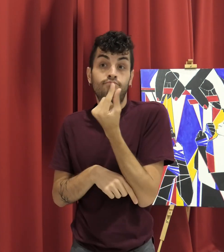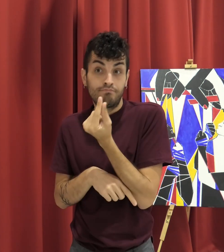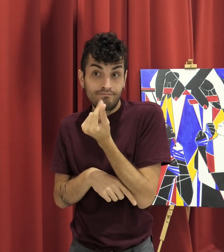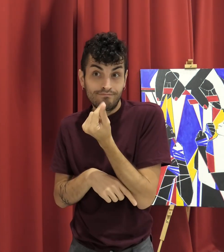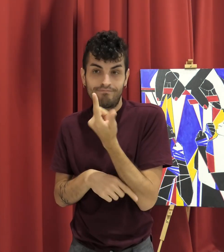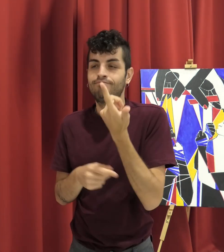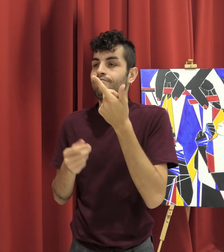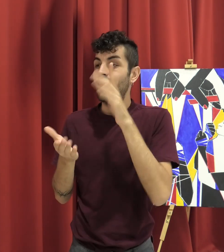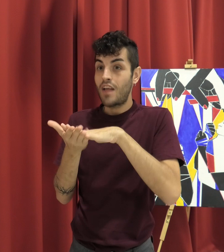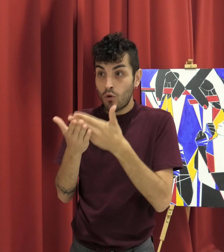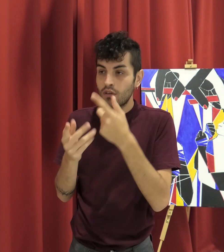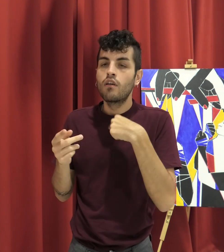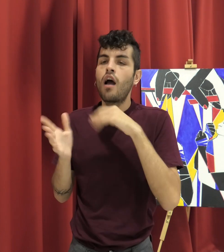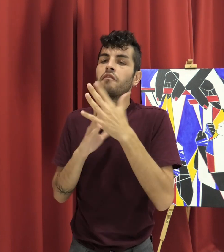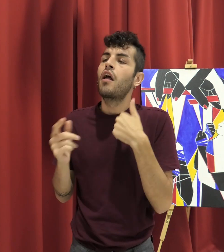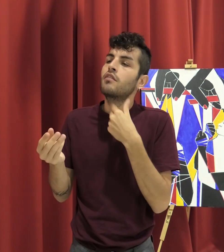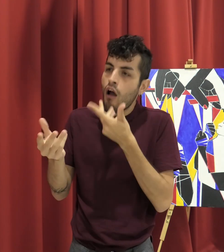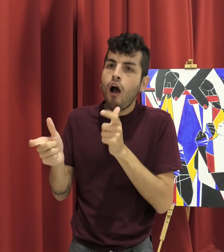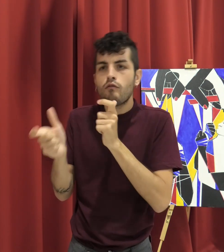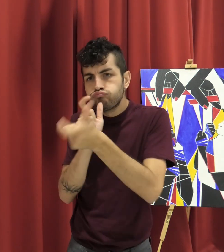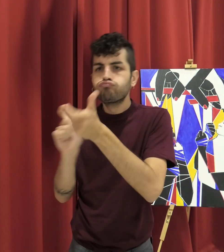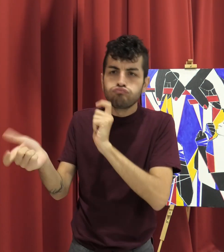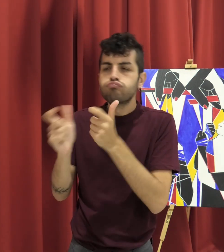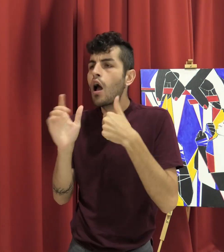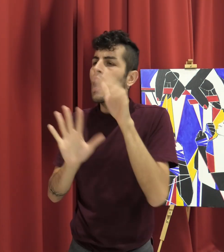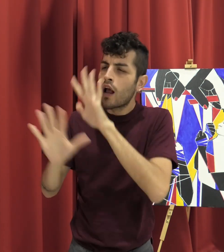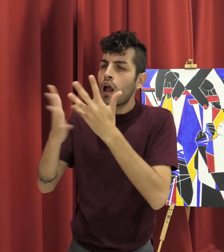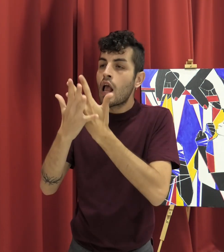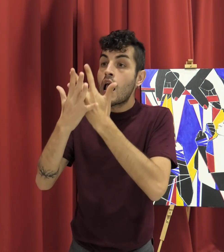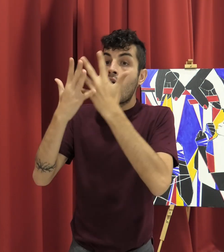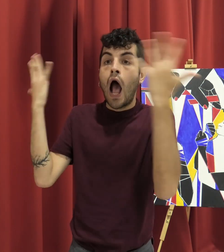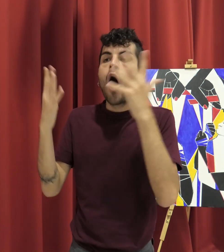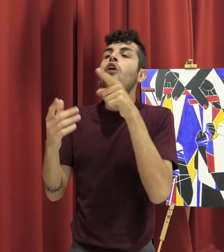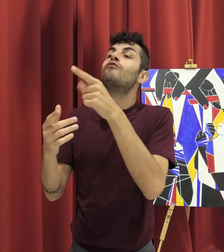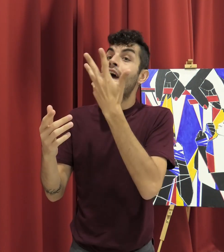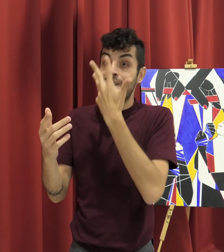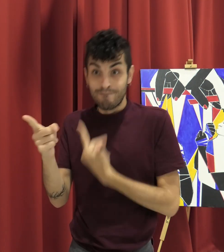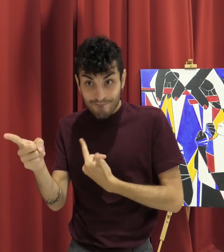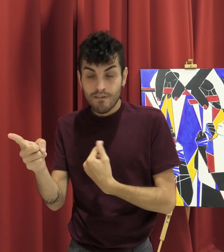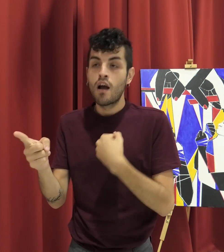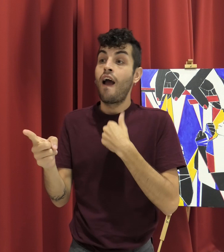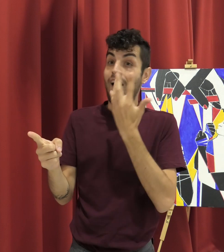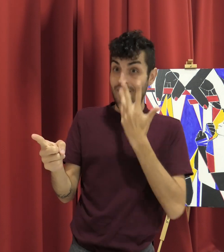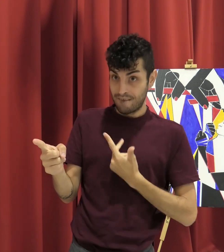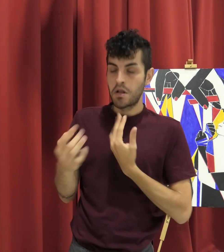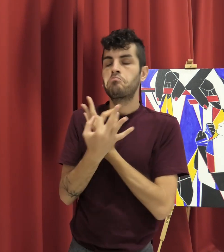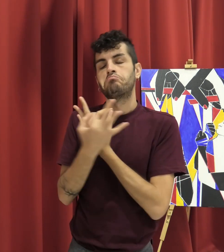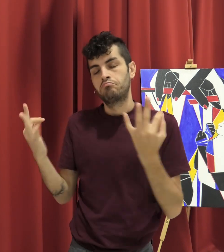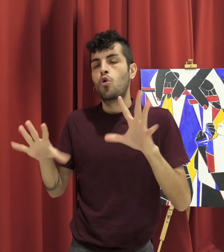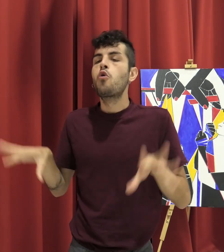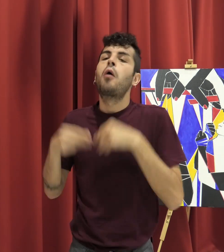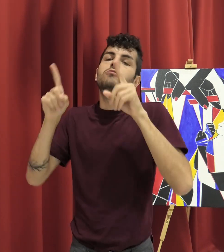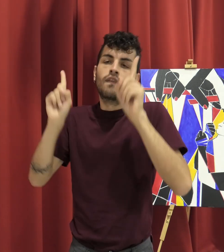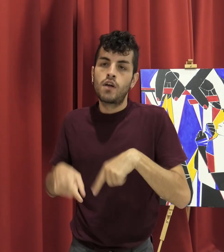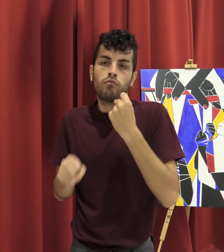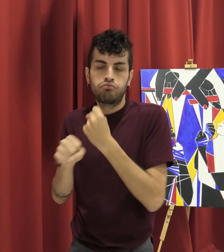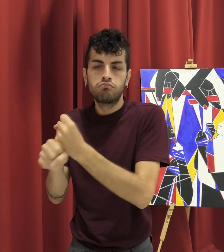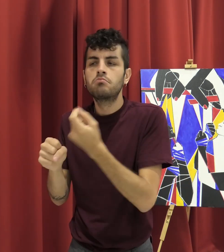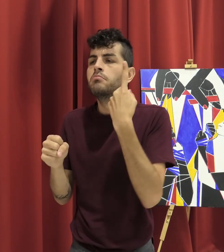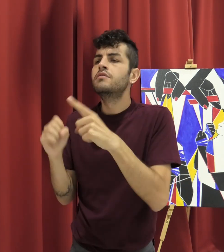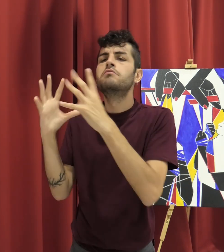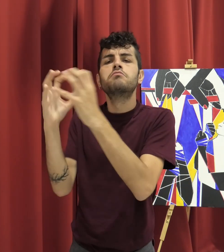and also about the cost and once all the information is clear and we are both in favour then we start collaborating.